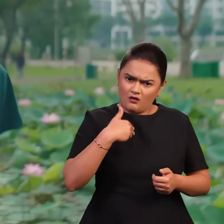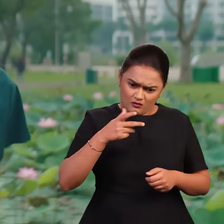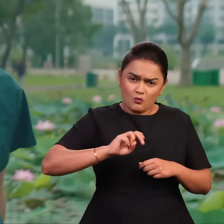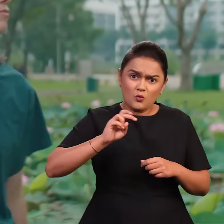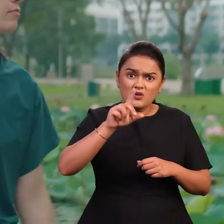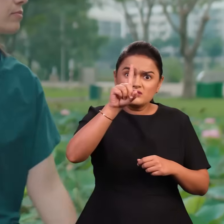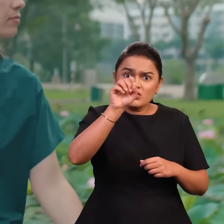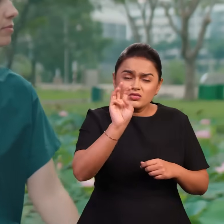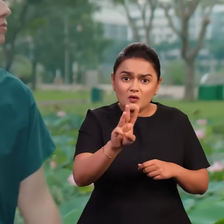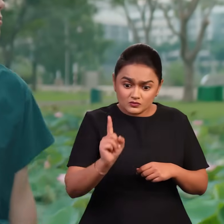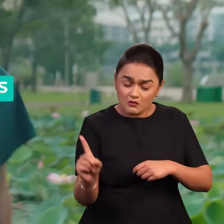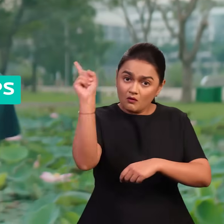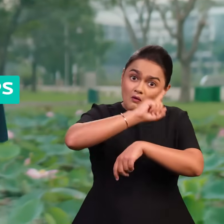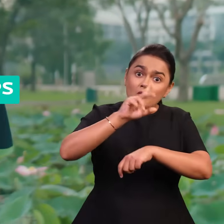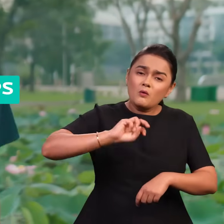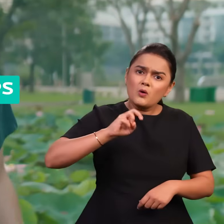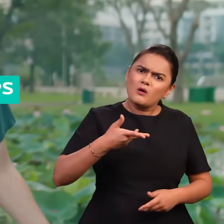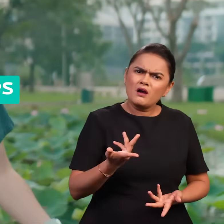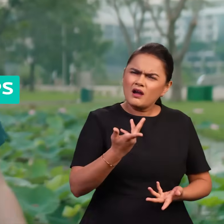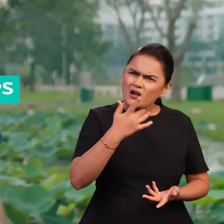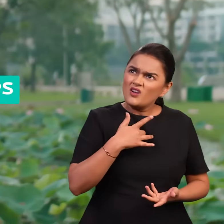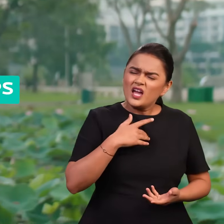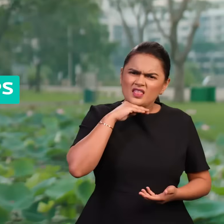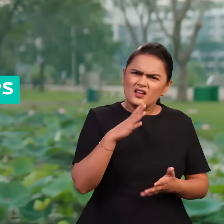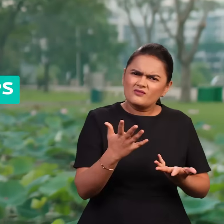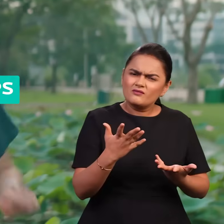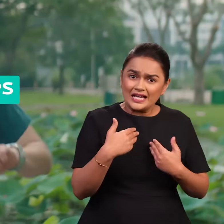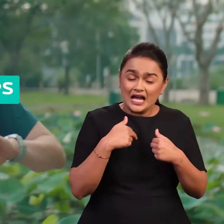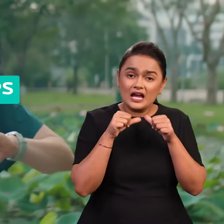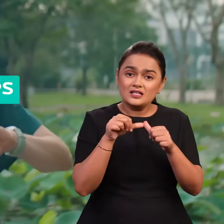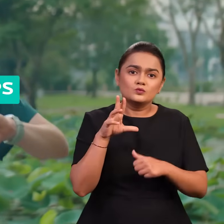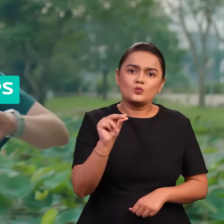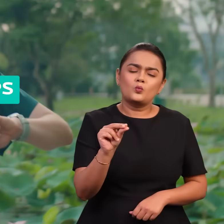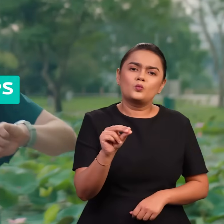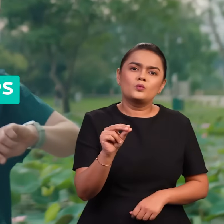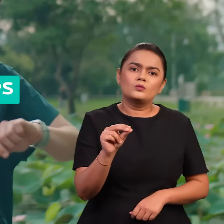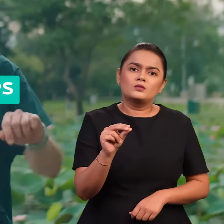we walk 10,000 steps a day. Is it not enough? Then? The simple answer is no